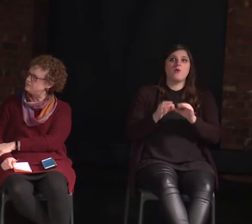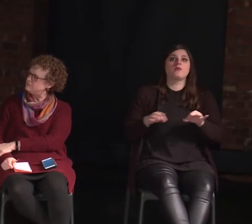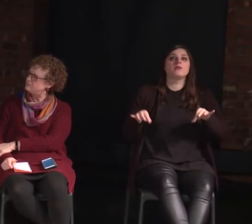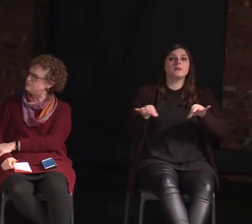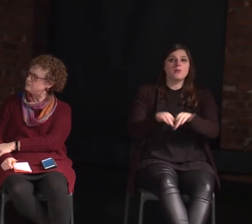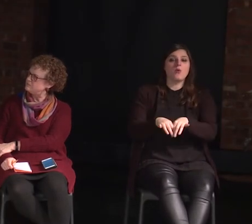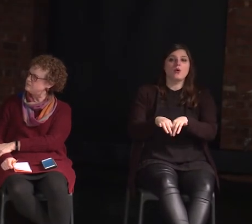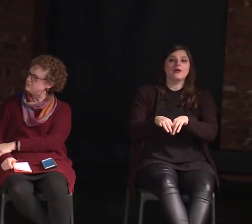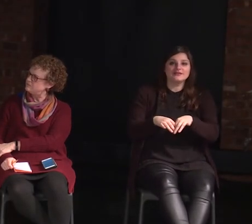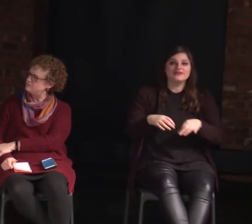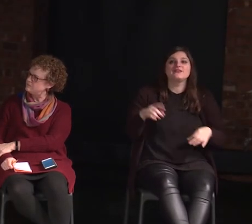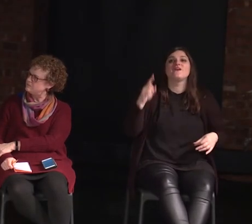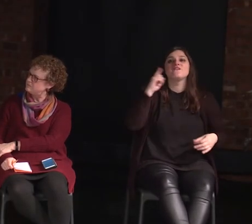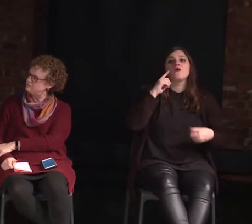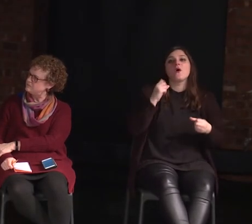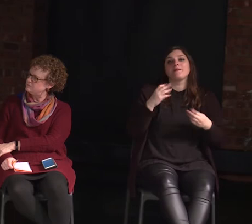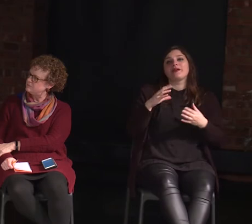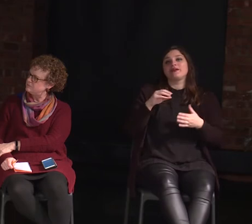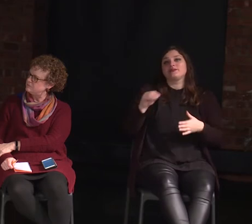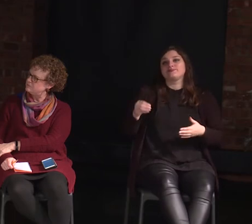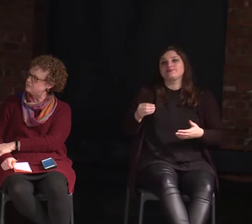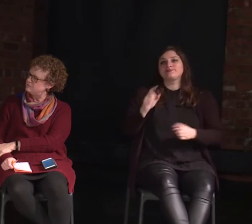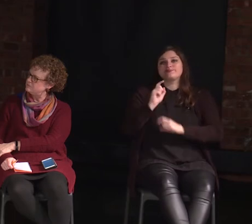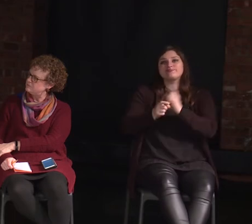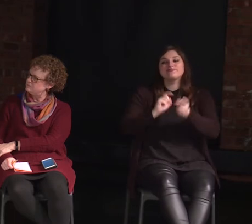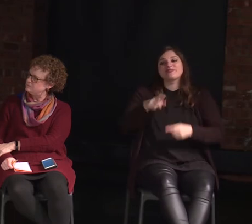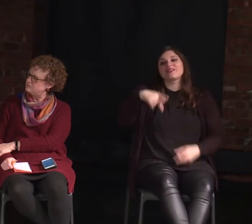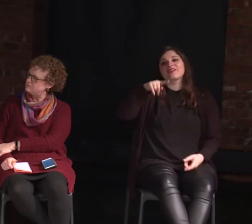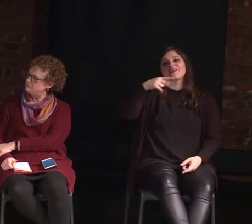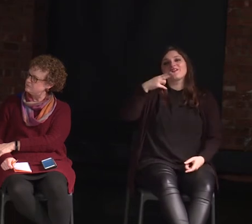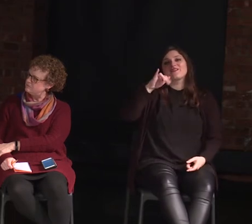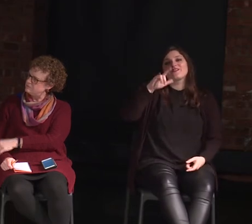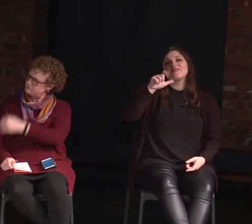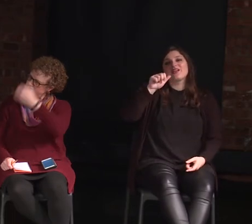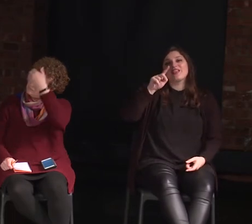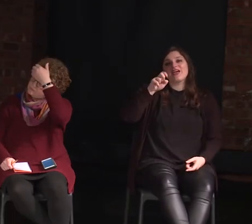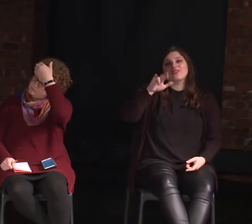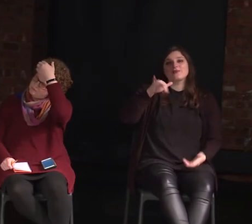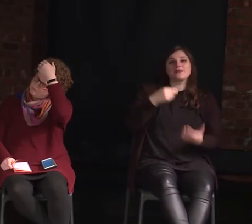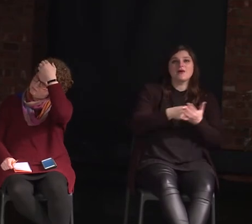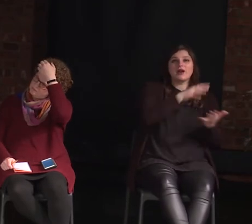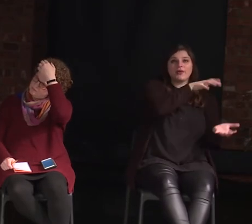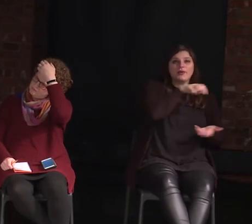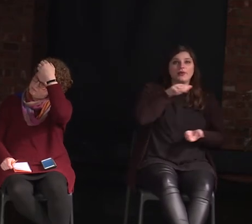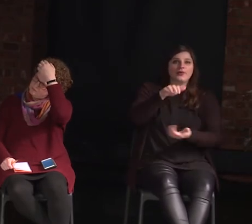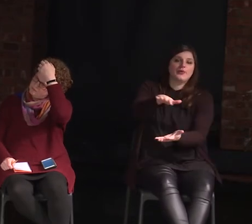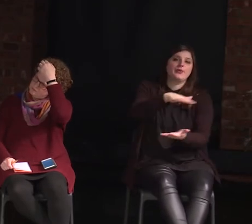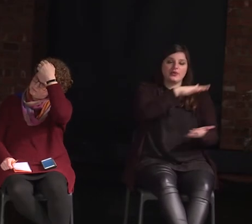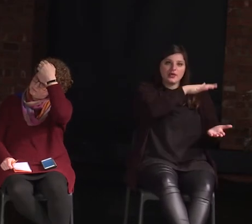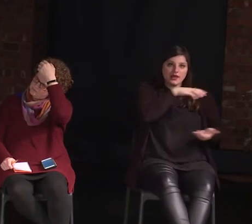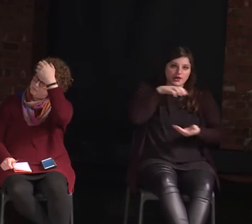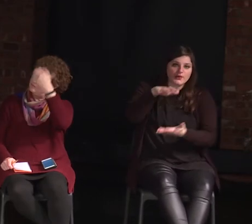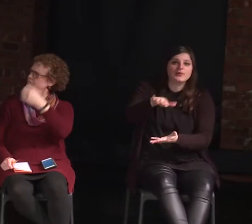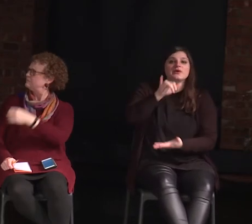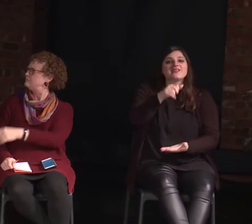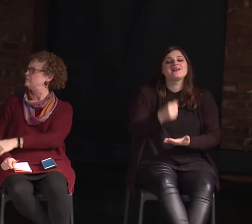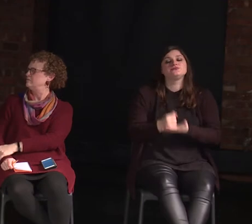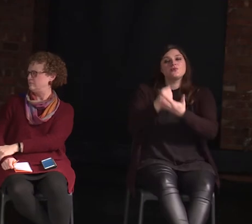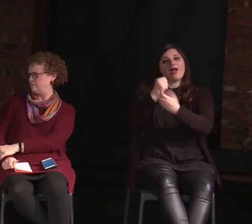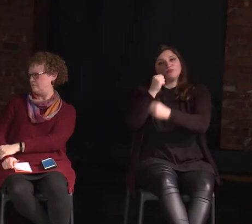for philanthropy to focus on to help strengthen or to help find different alternatives and